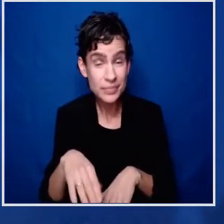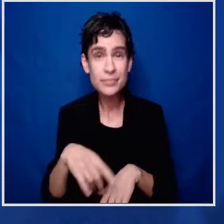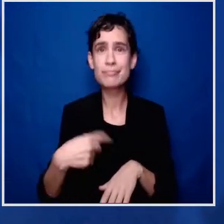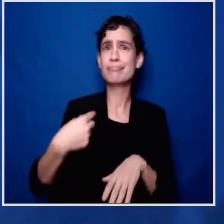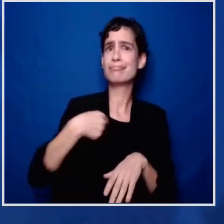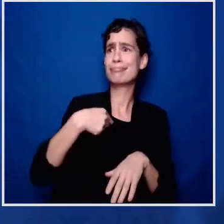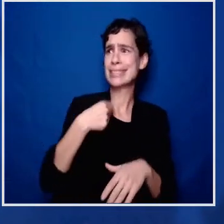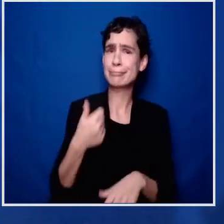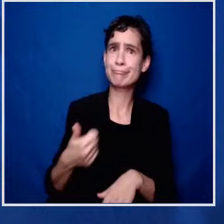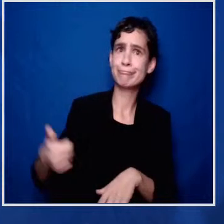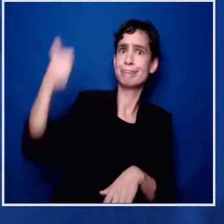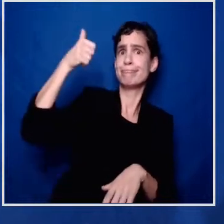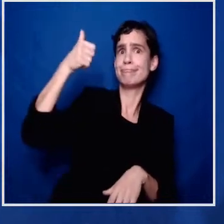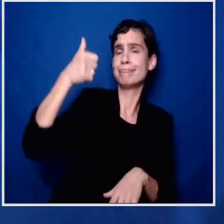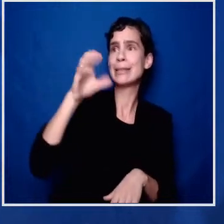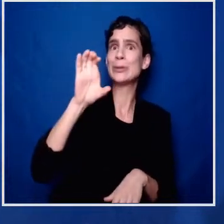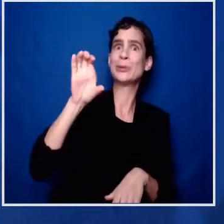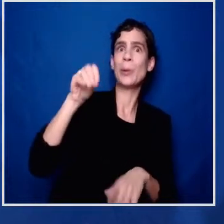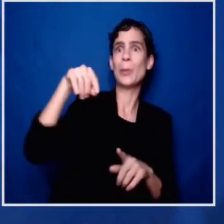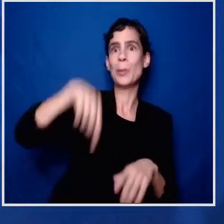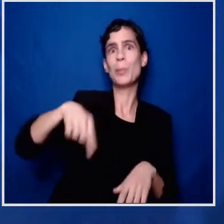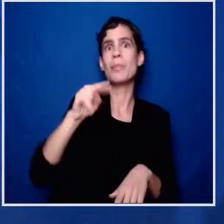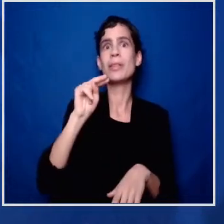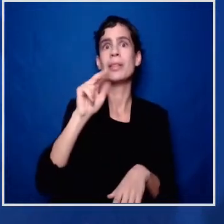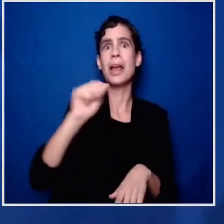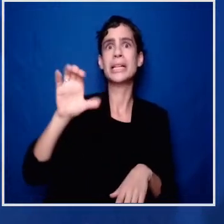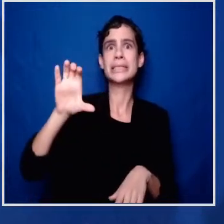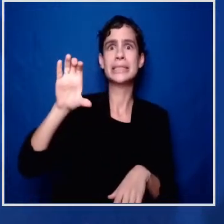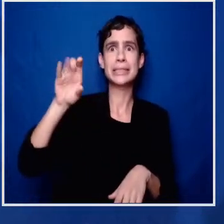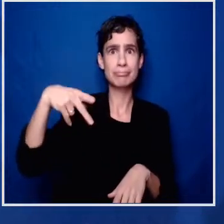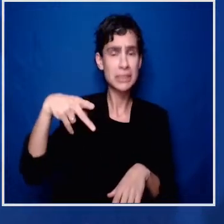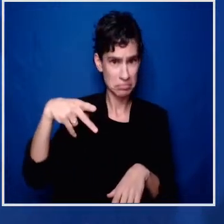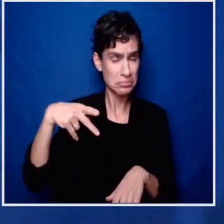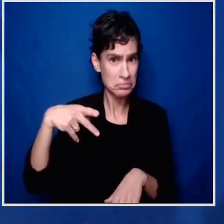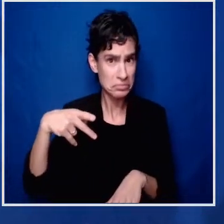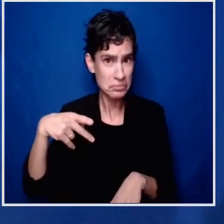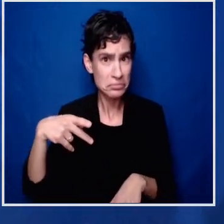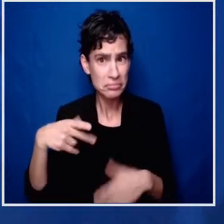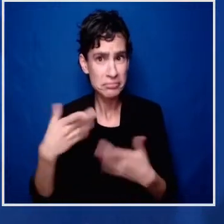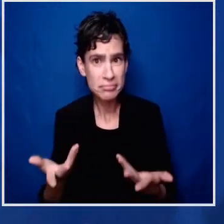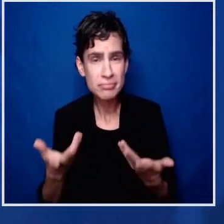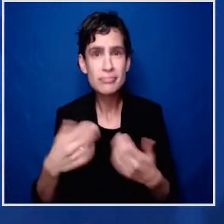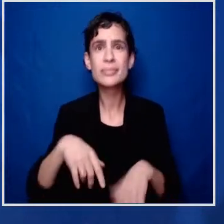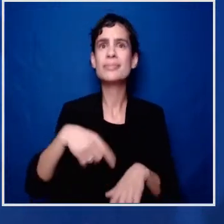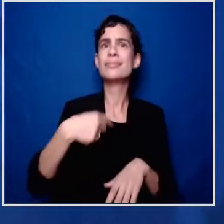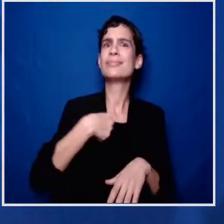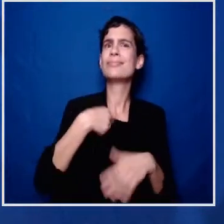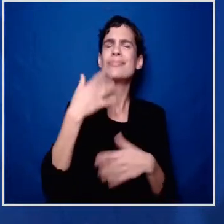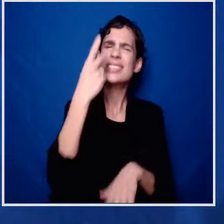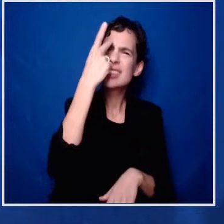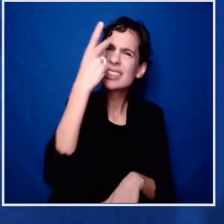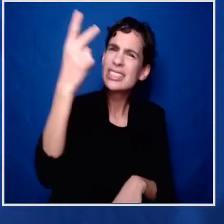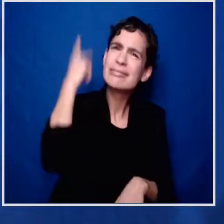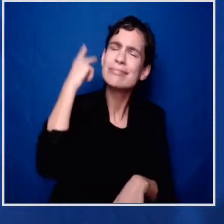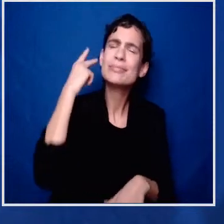INDIVIDUALLY. I AM DERRICK JOHNSON, PRESIDENT AND CEO OF THE NAACP.